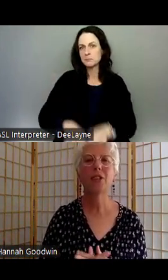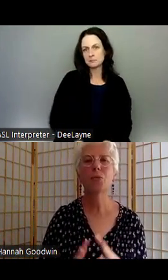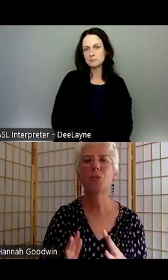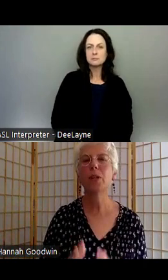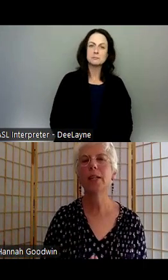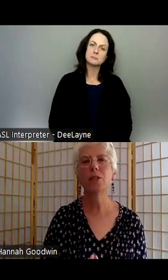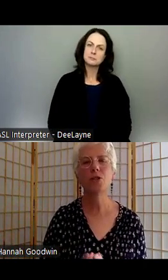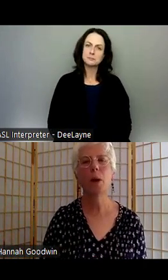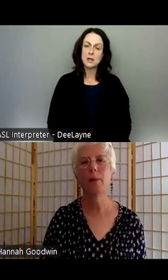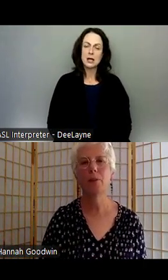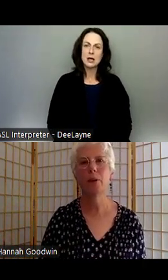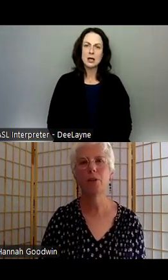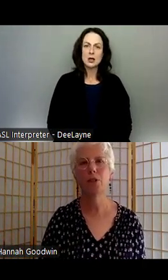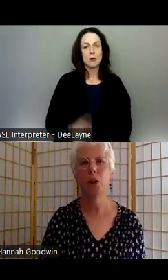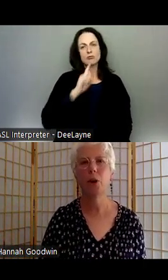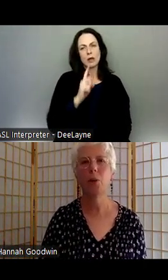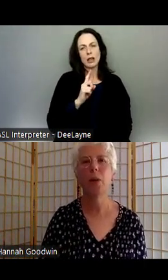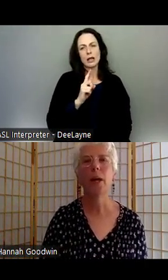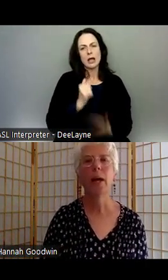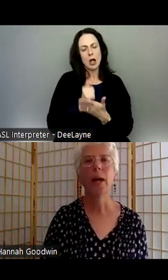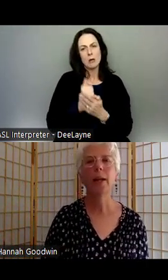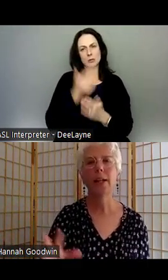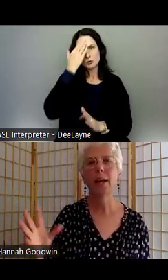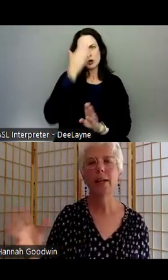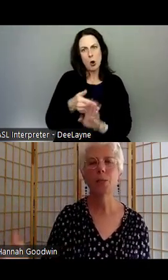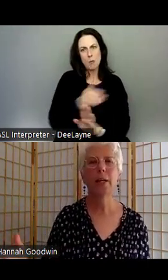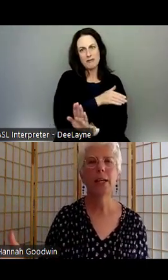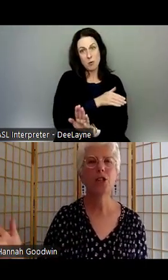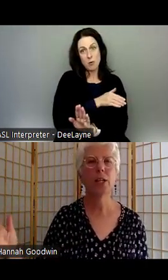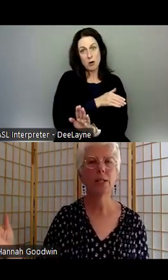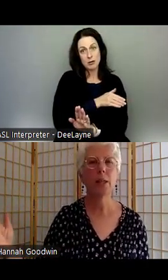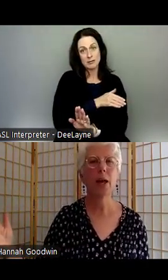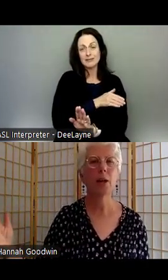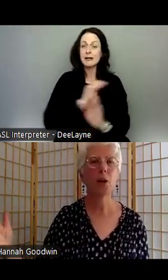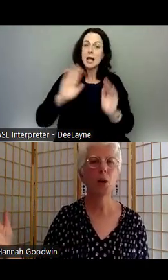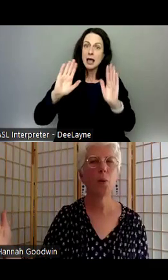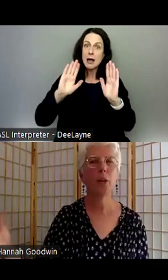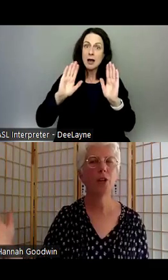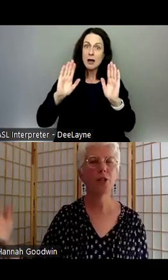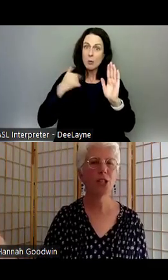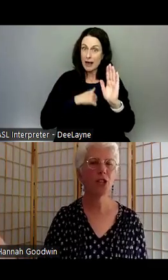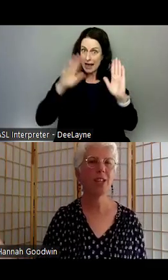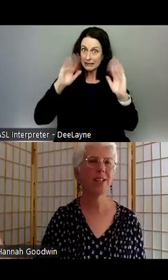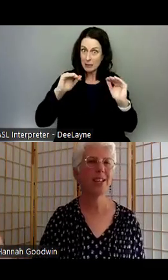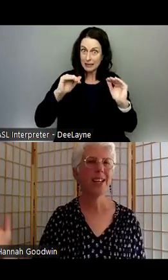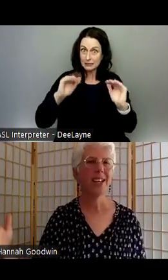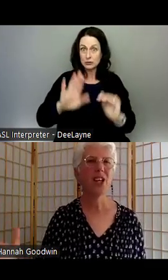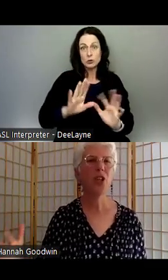It's just really so helpful to know. And the expectation is that when your session,